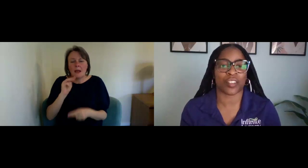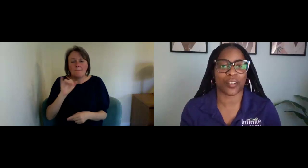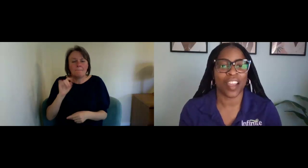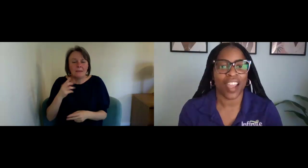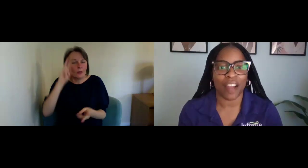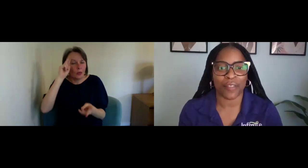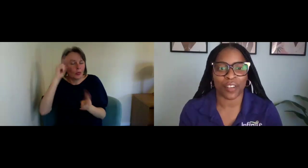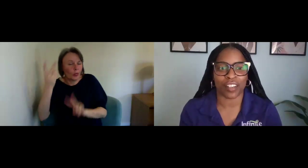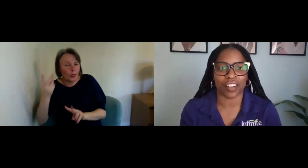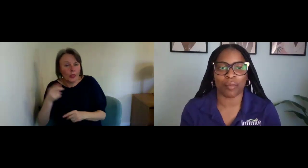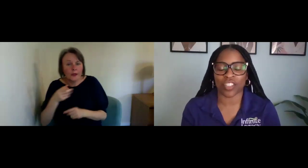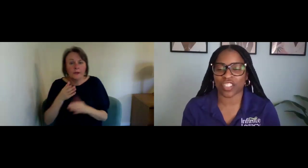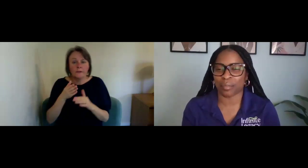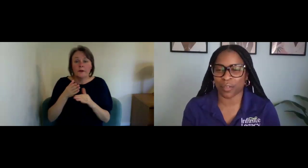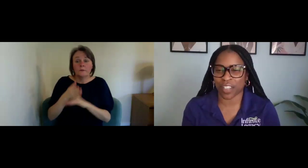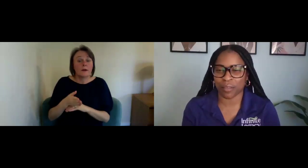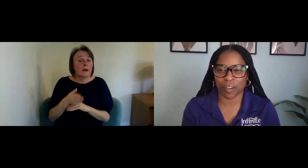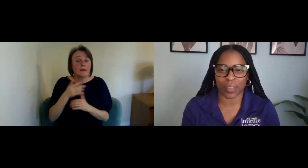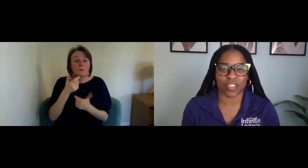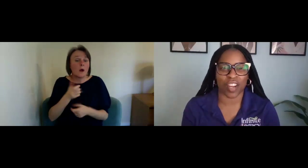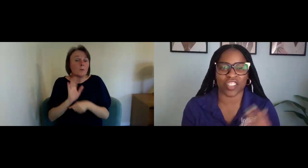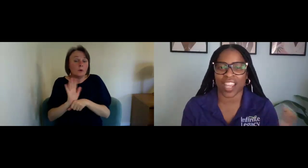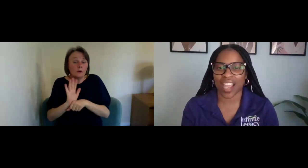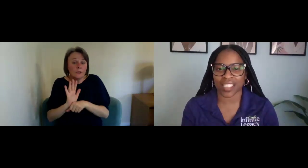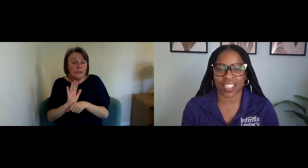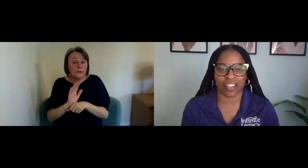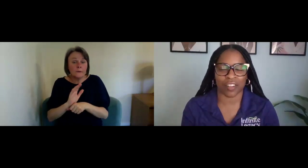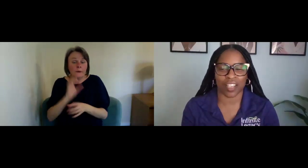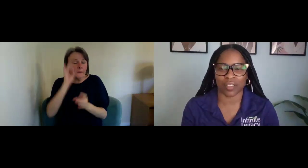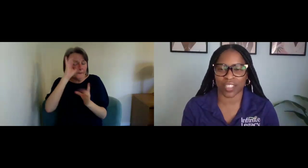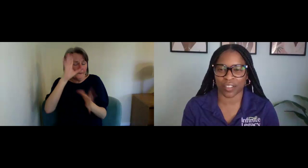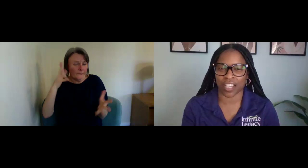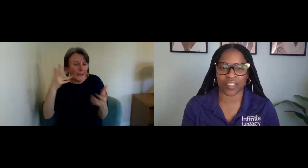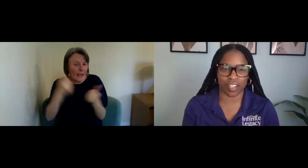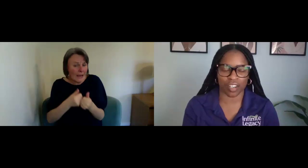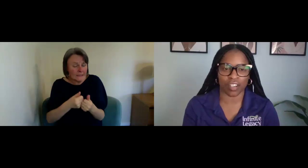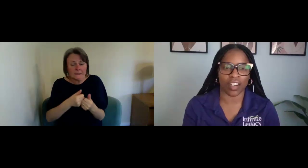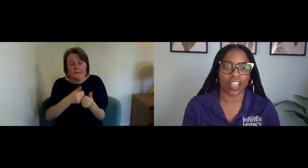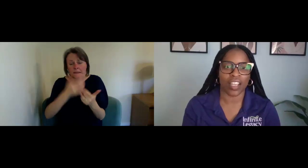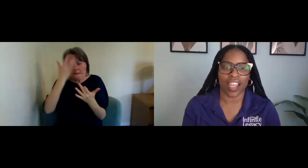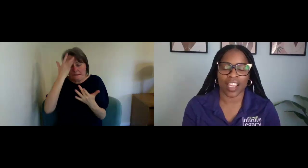So after watching a movie where there was a tragic accidents or illness or death occur and